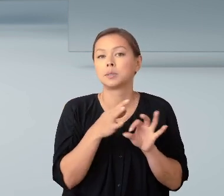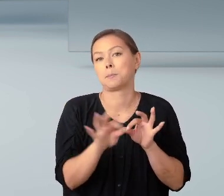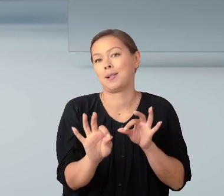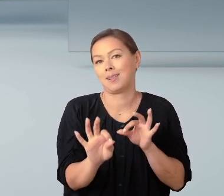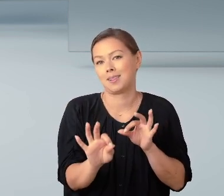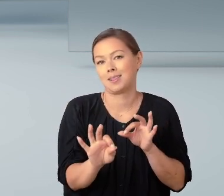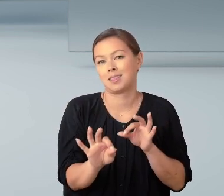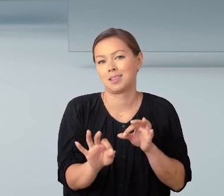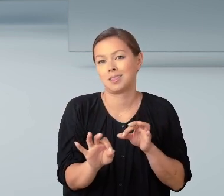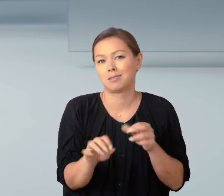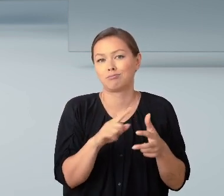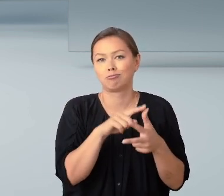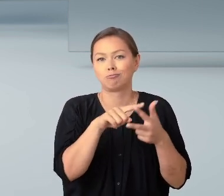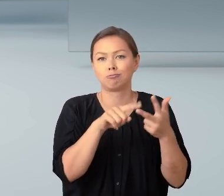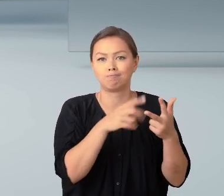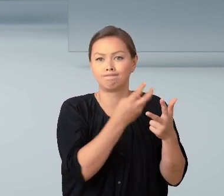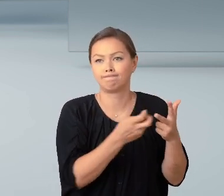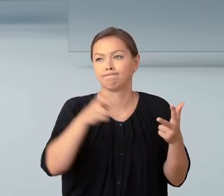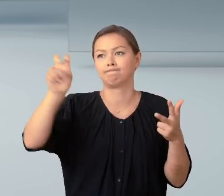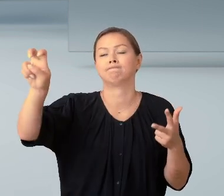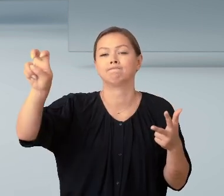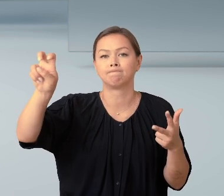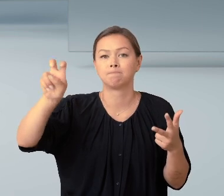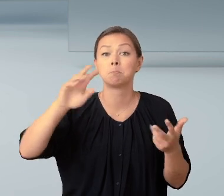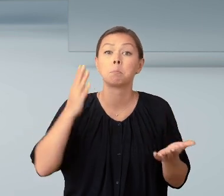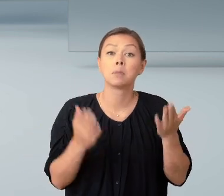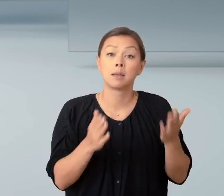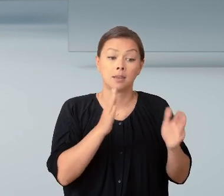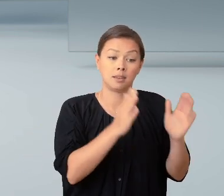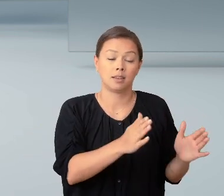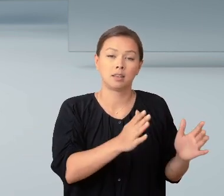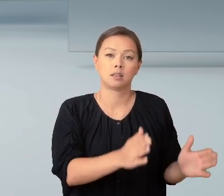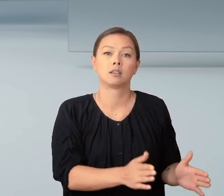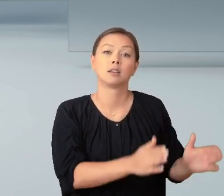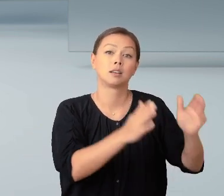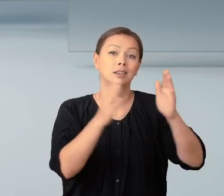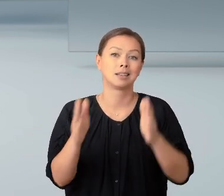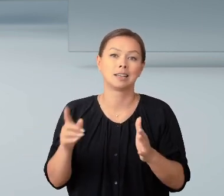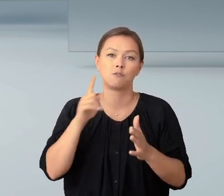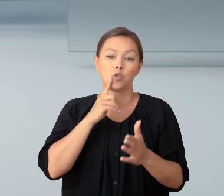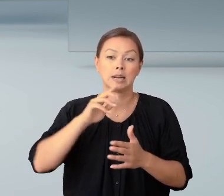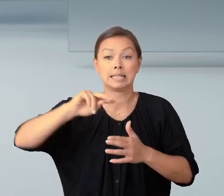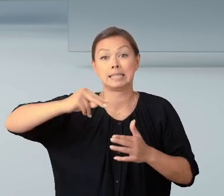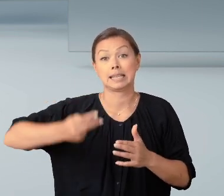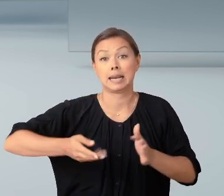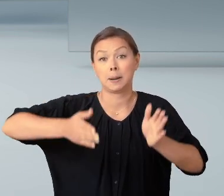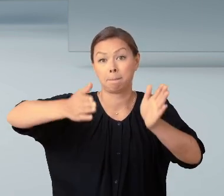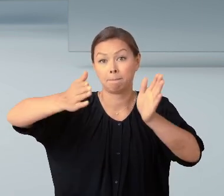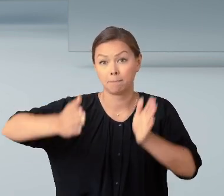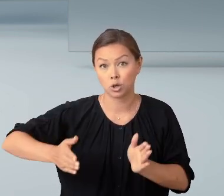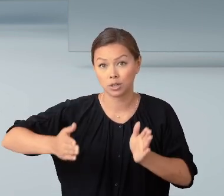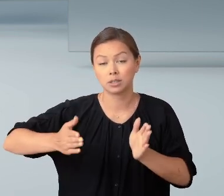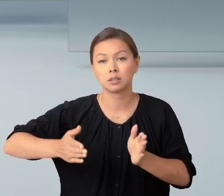lot with you from one place to the other, but then you might decide, well, in Phase 2, I'm really interested in job costing.